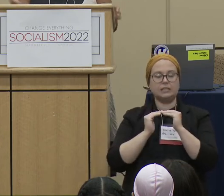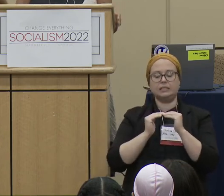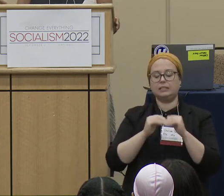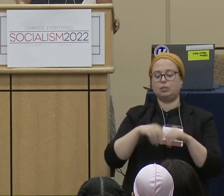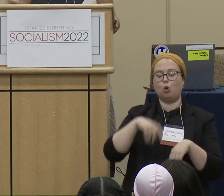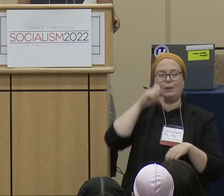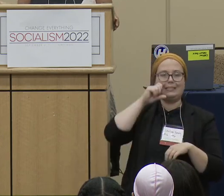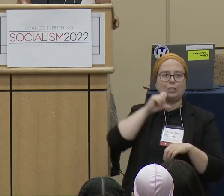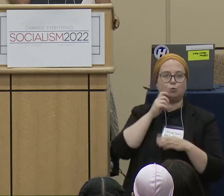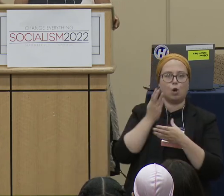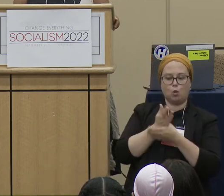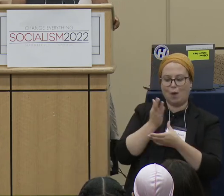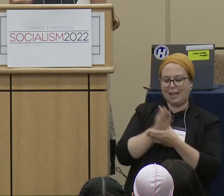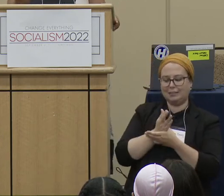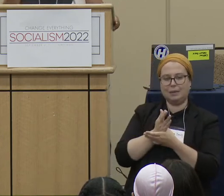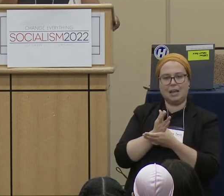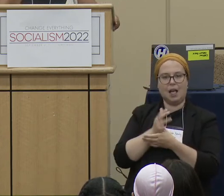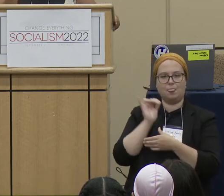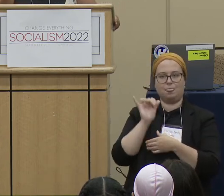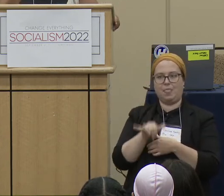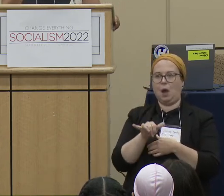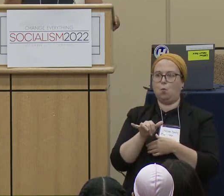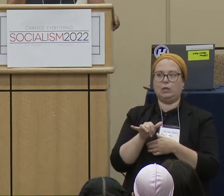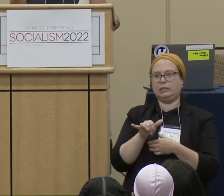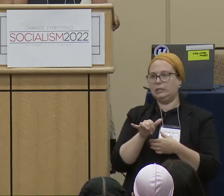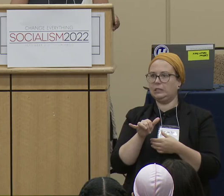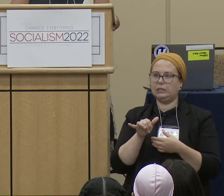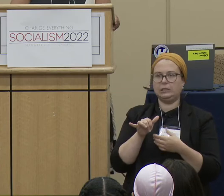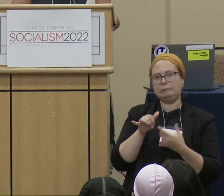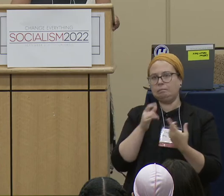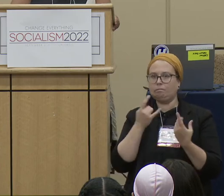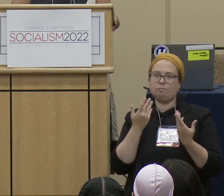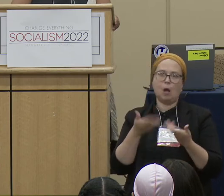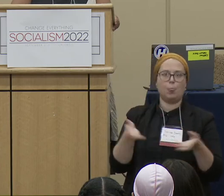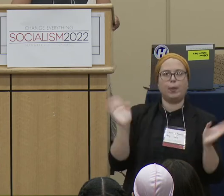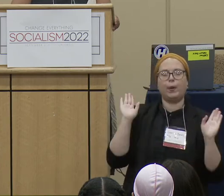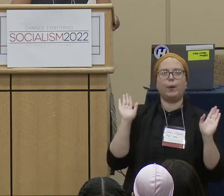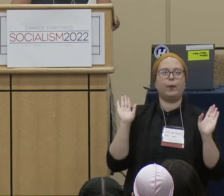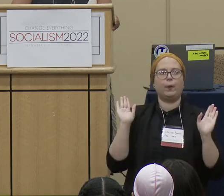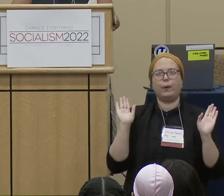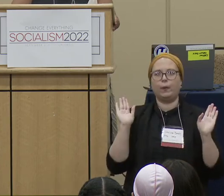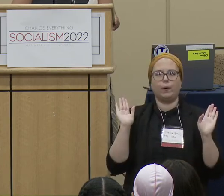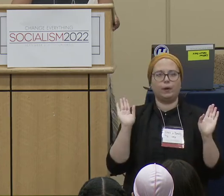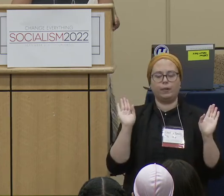women and feminist s, sexual harassment, that was